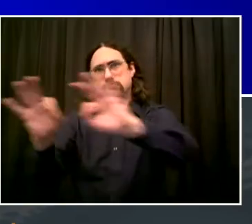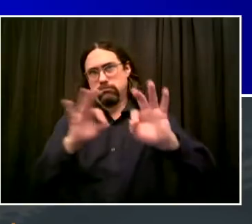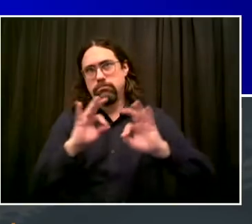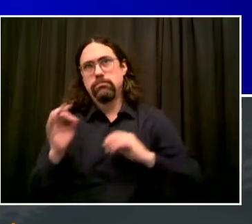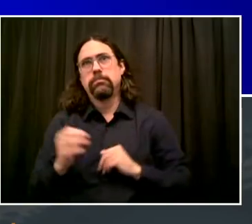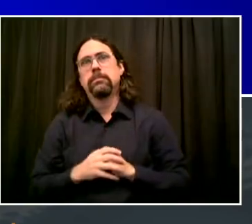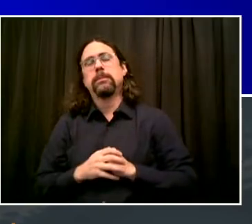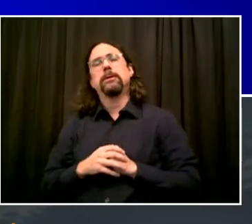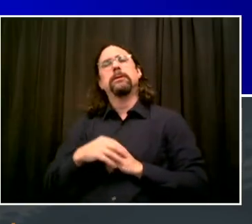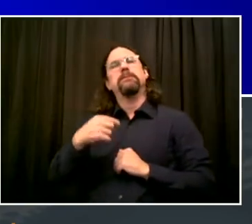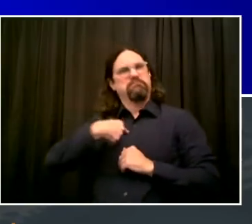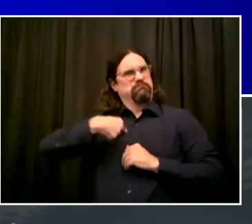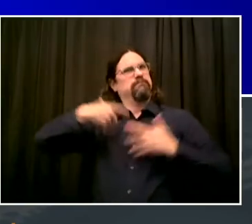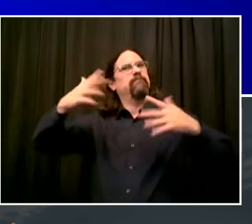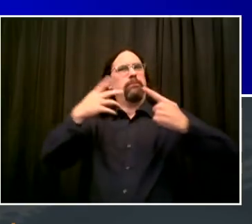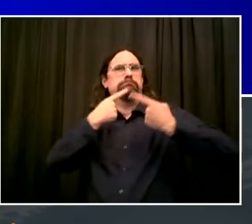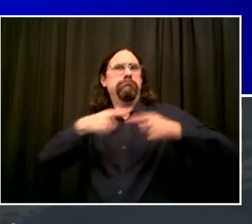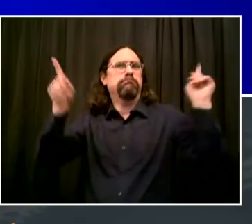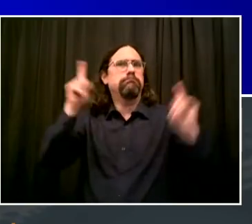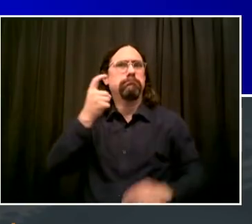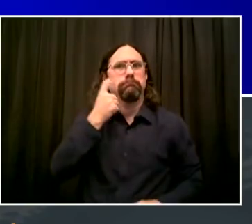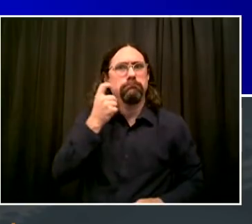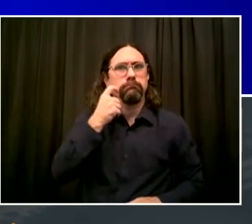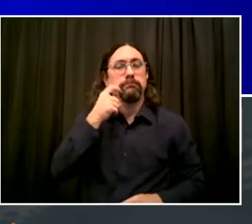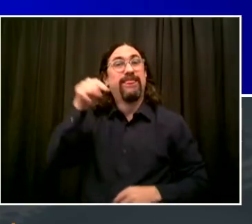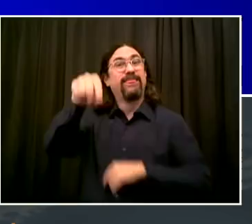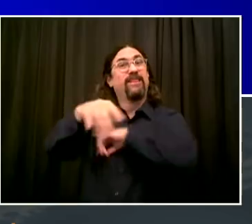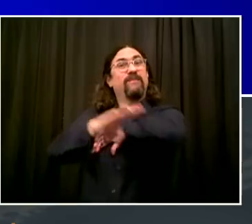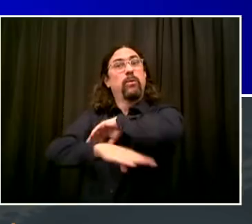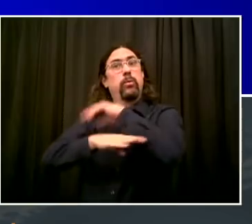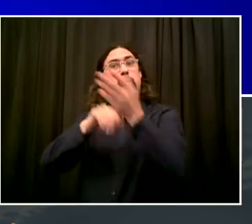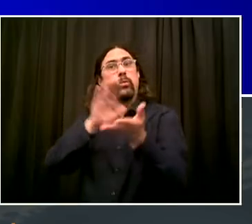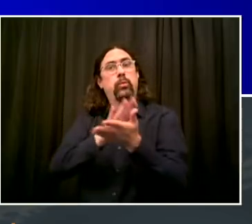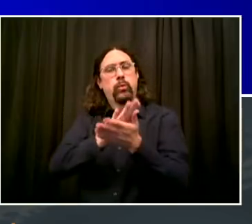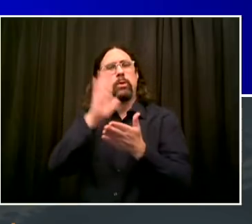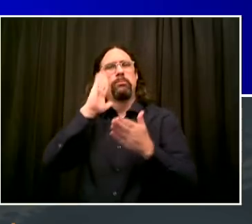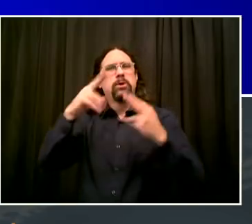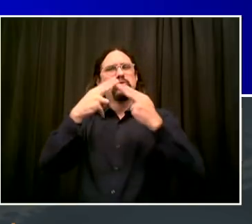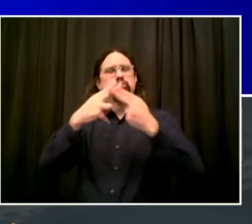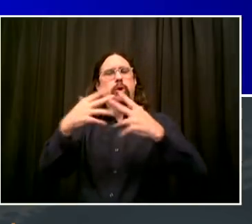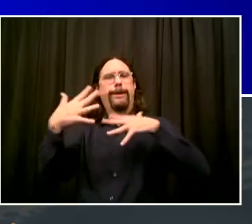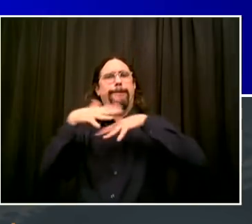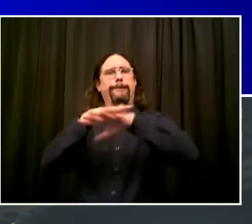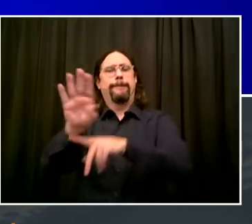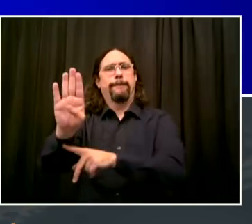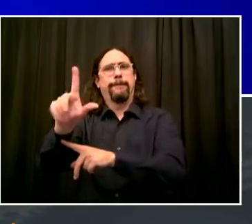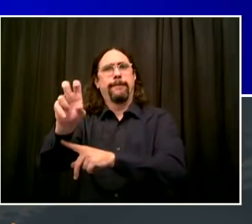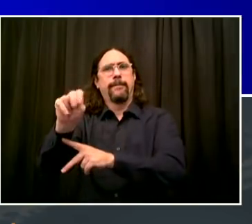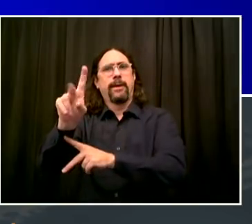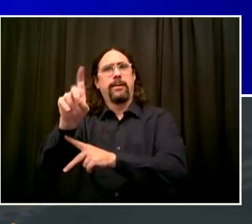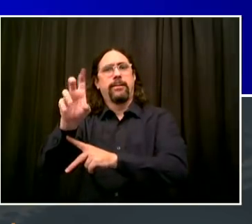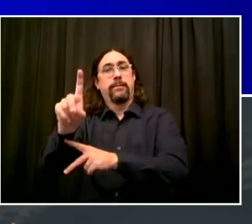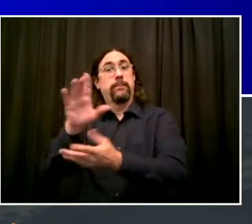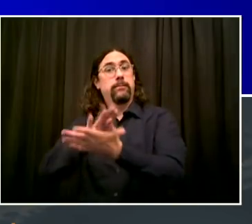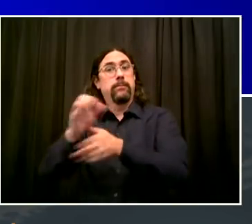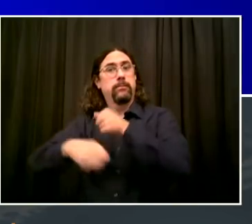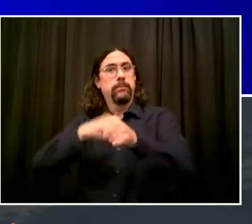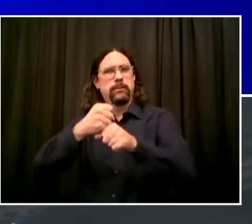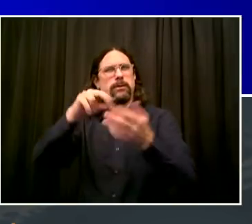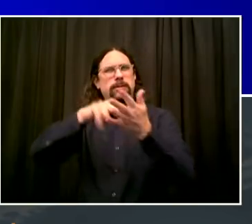SEPTEMBER. TYPICACL HILD WILL GO TO THREE DAYS A WEEK TO SCHOOL IN THE